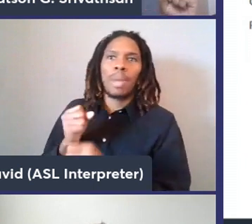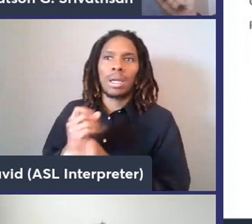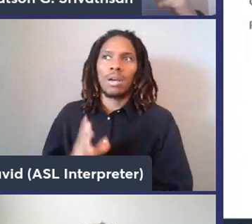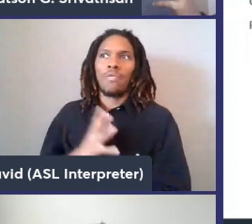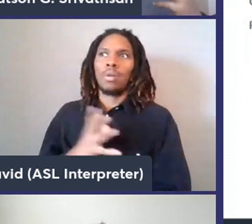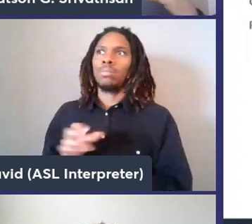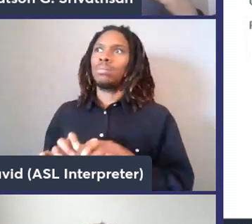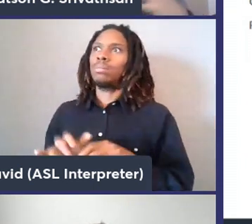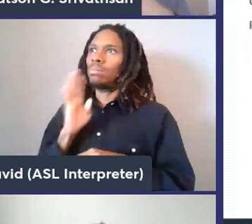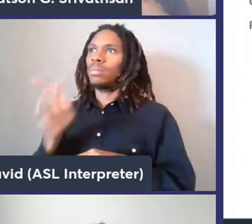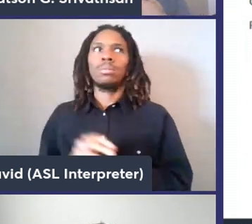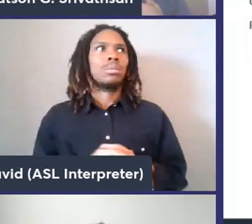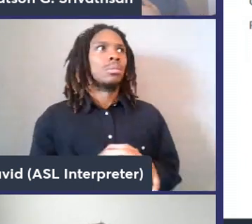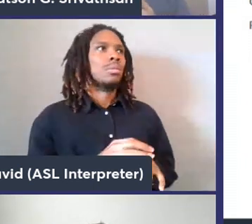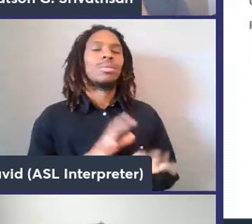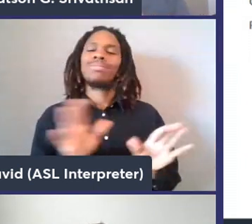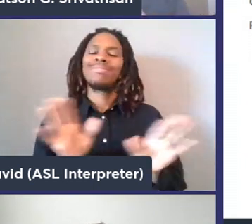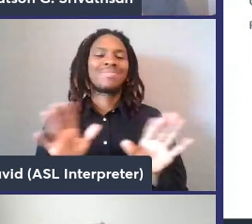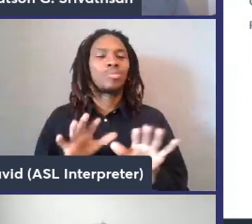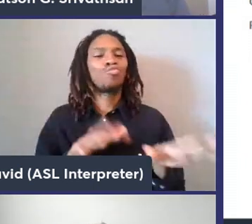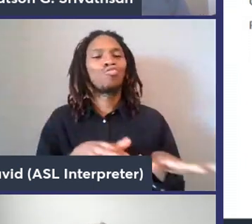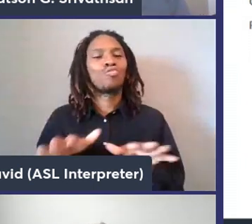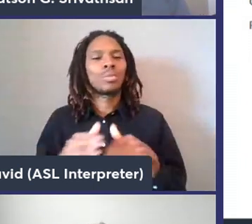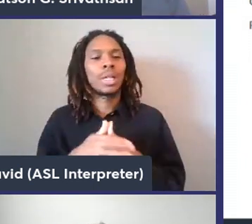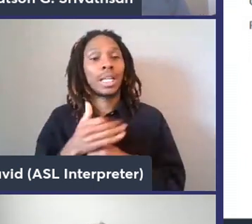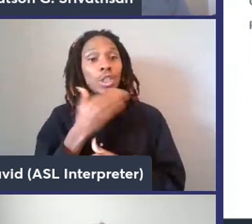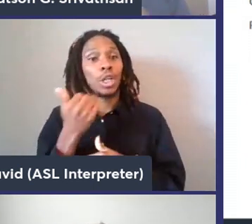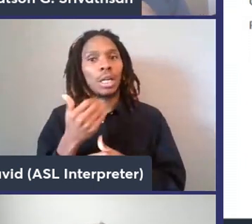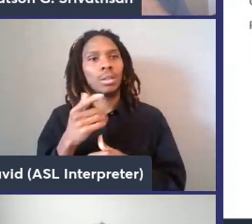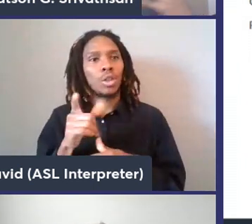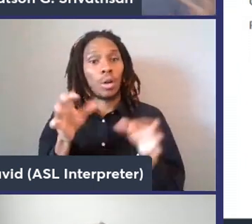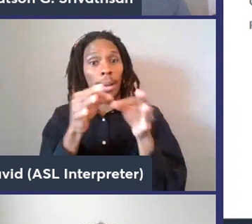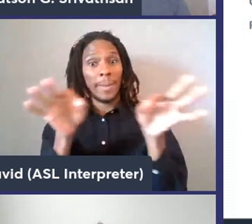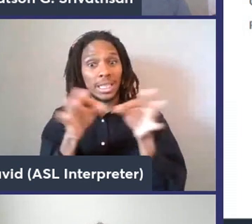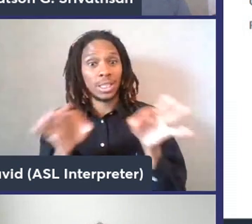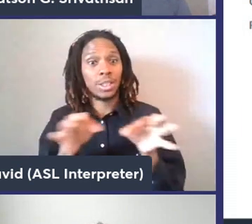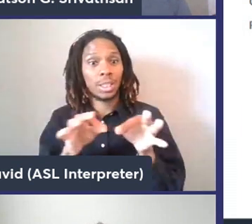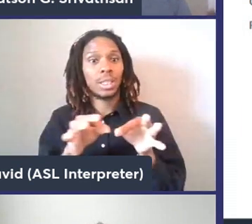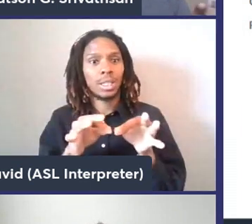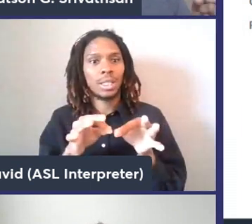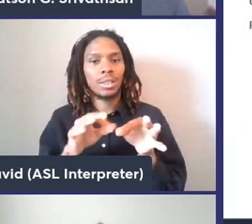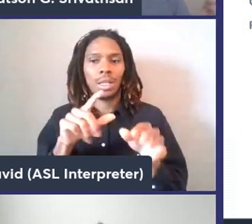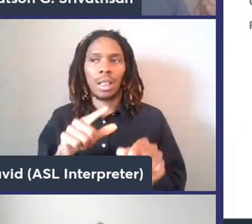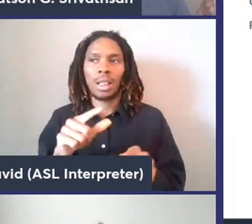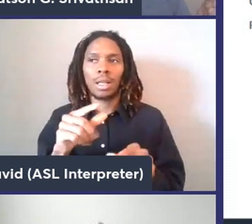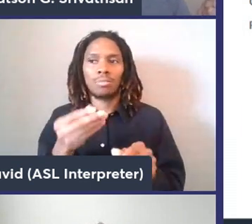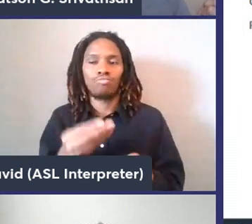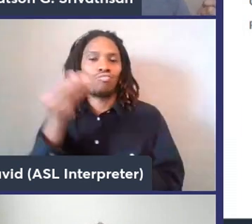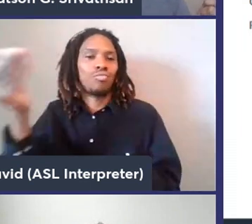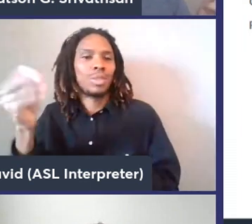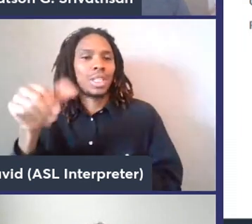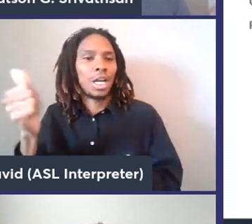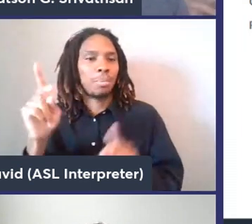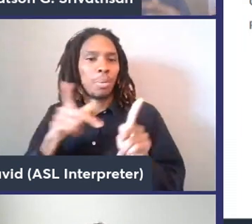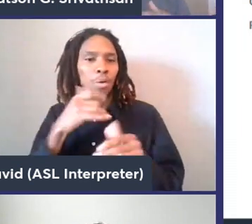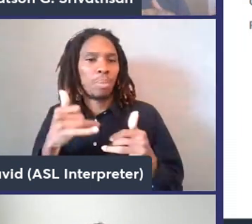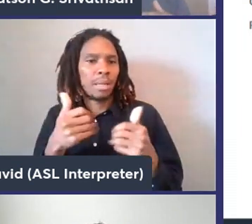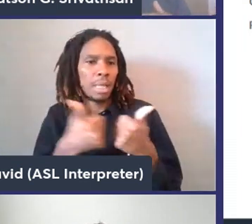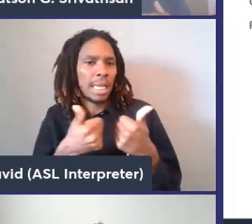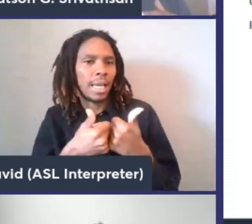and that's a great way to take your message to other gamers. So that is where you might use an informal tone.